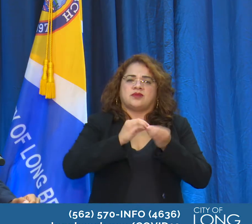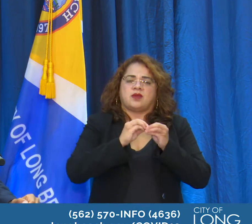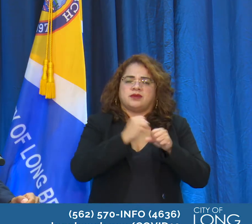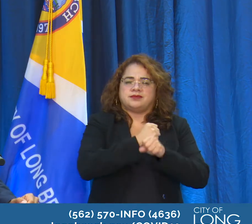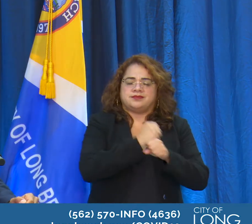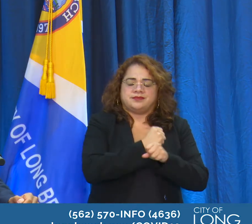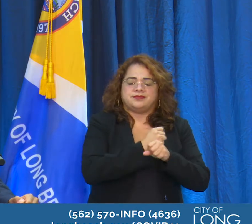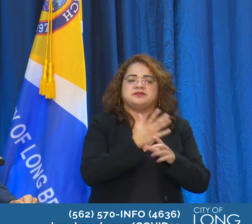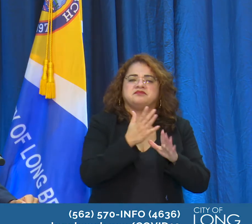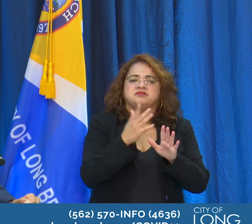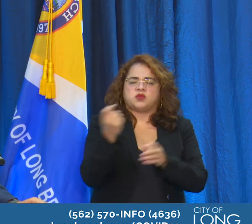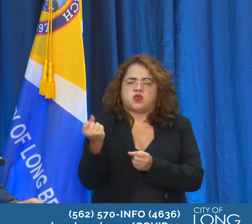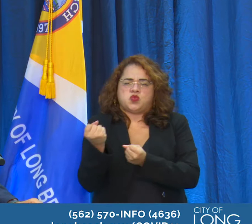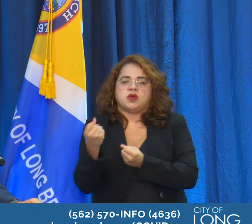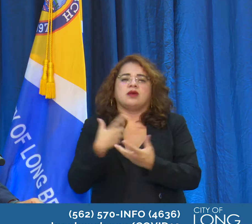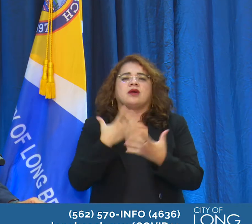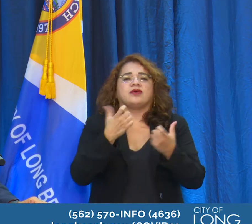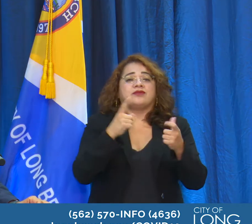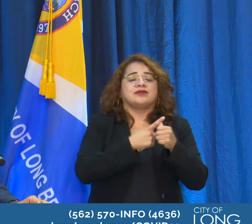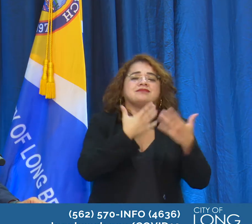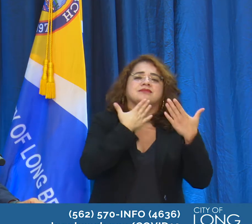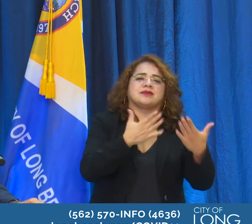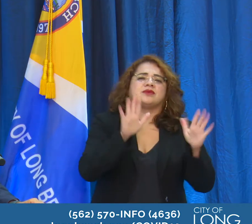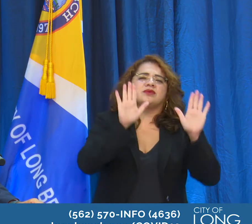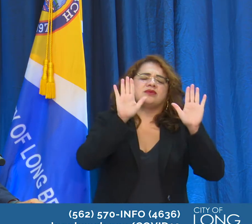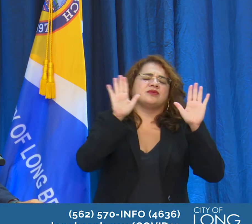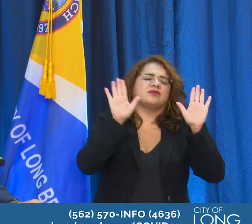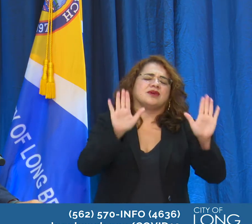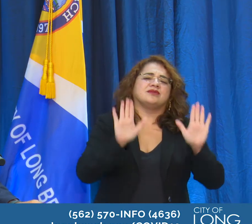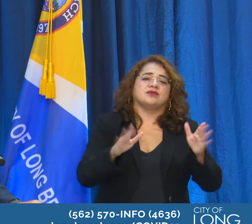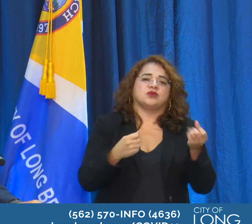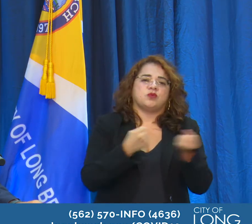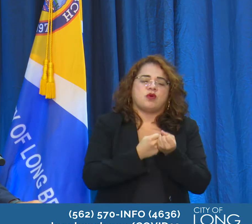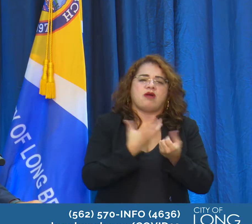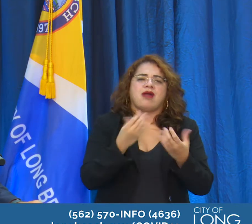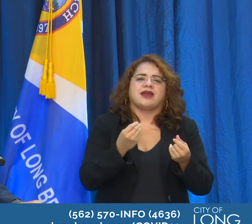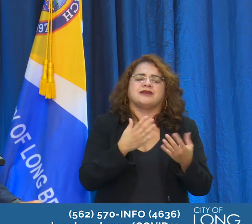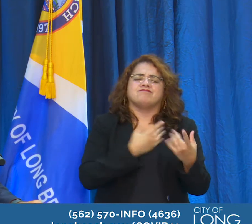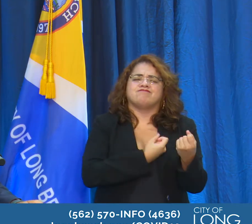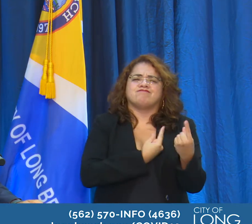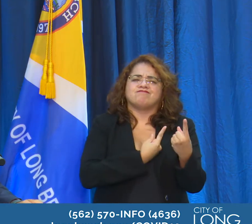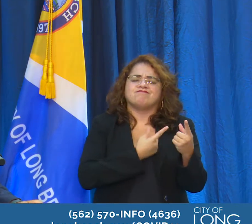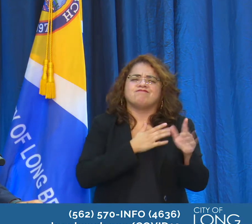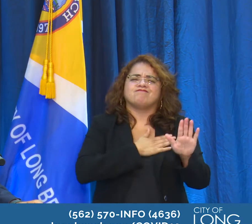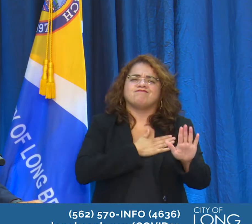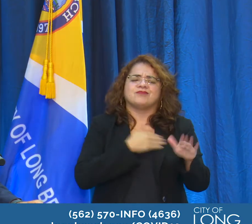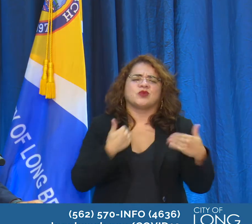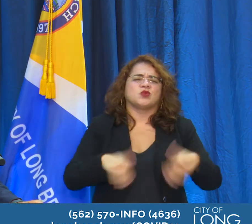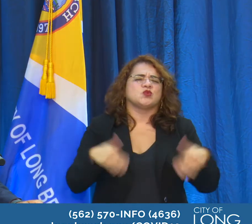all your incredible support and compassion, particularly the past few weeks and especially this week.